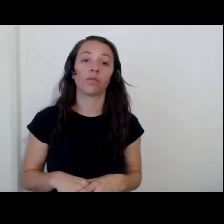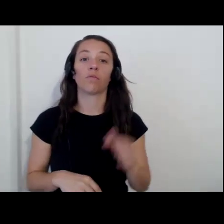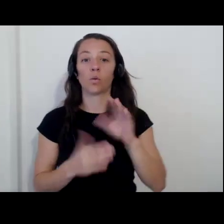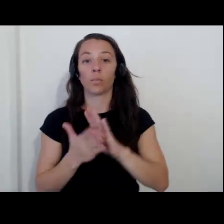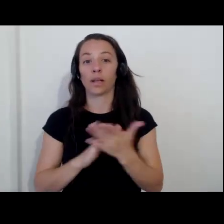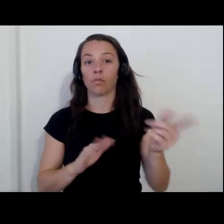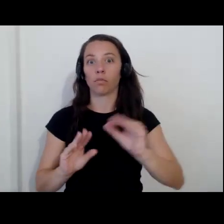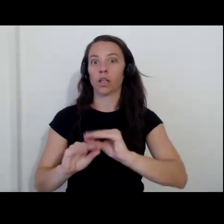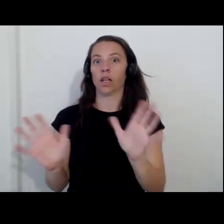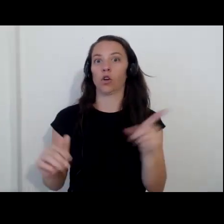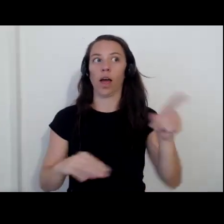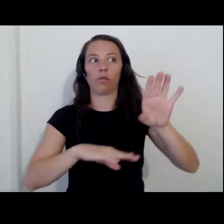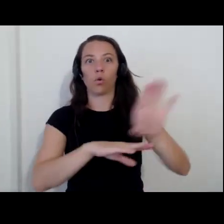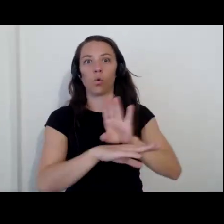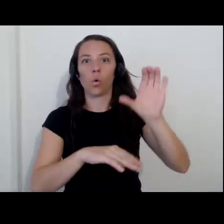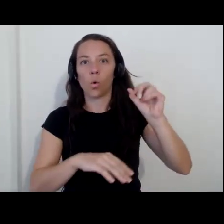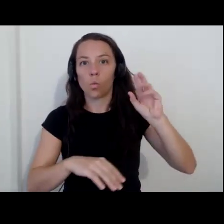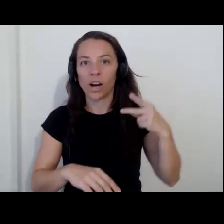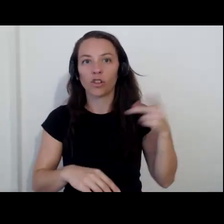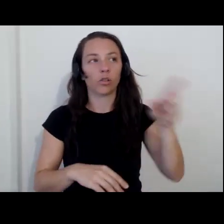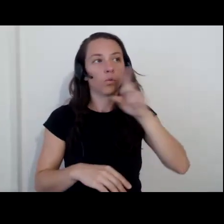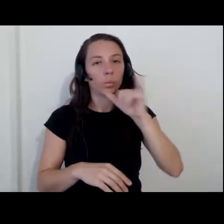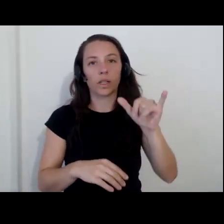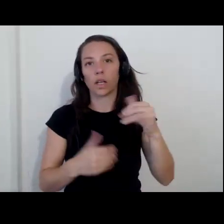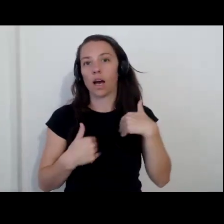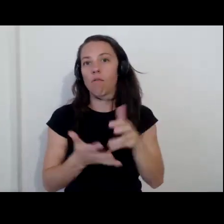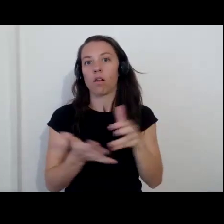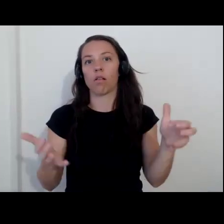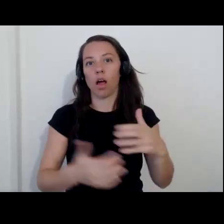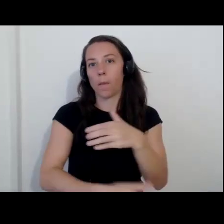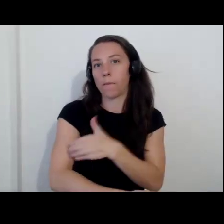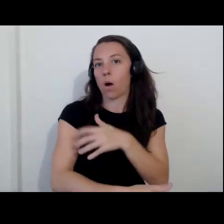hold so much power and we are able to change that especially if we use that powered and coordination with policy.